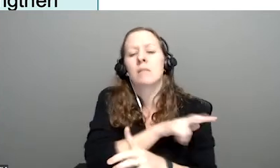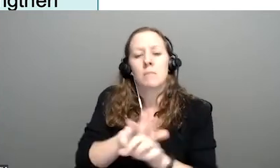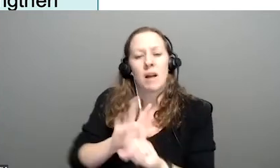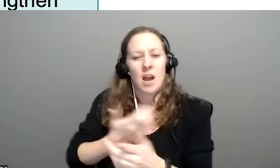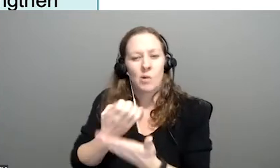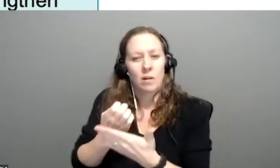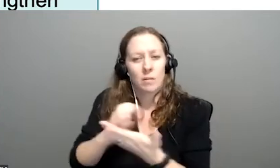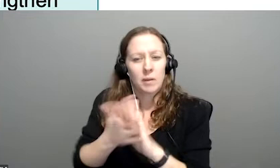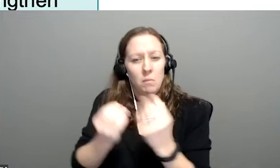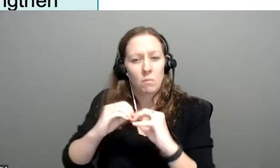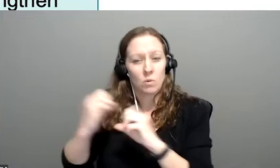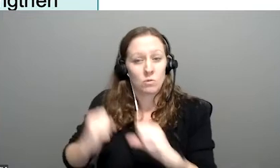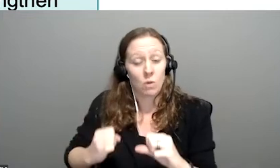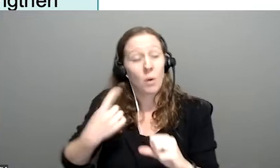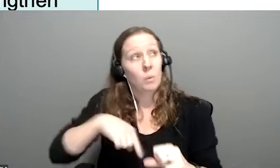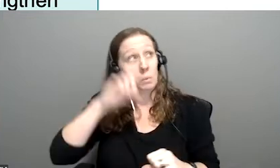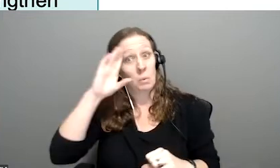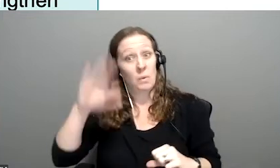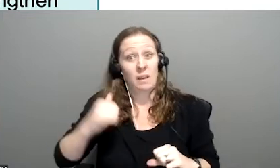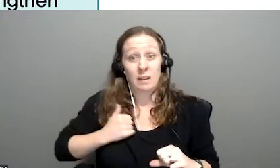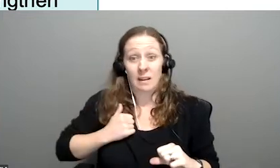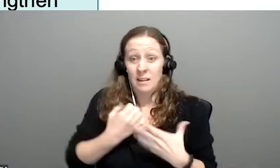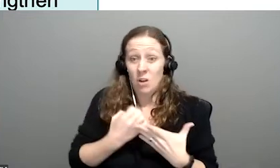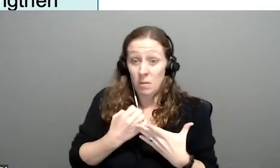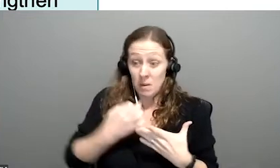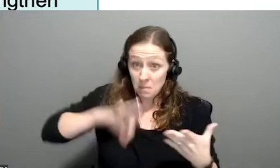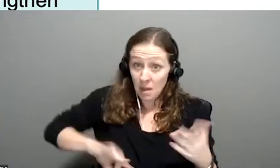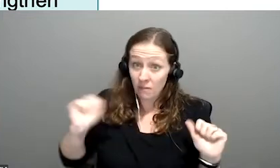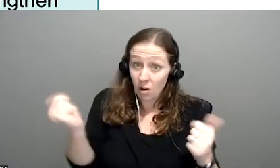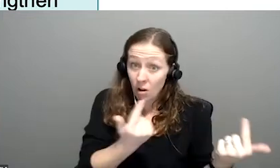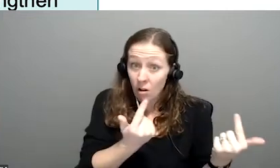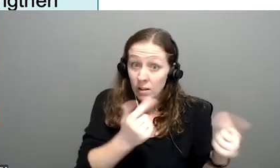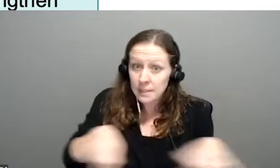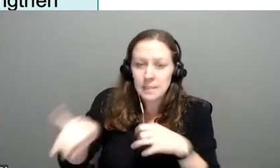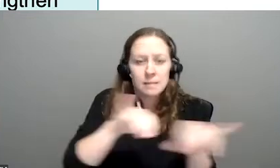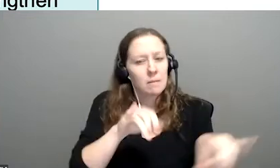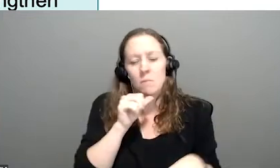and these inequalities have exuberated quite significantly as a result of the economic impacts